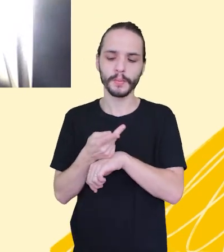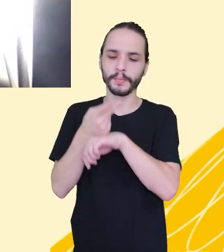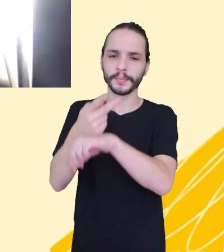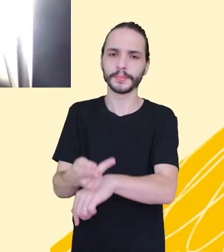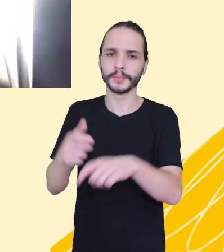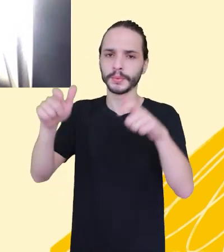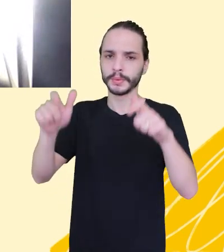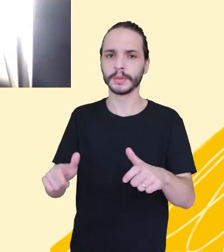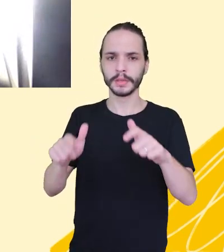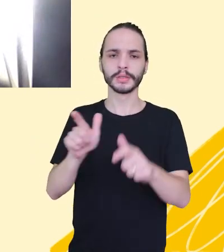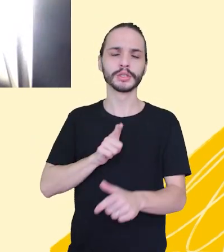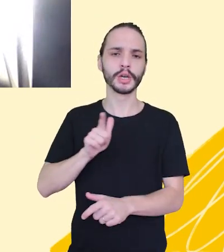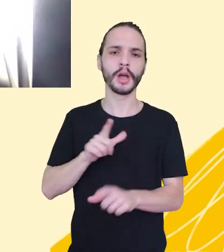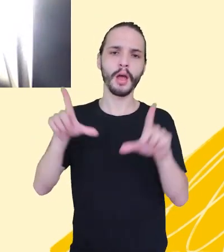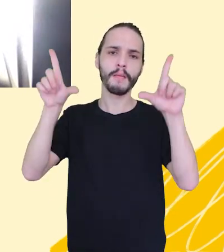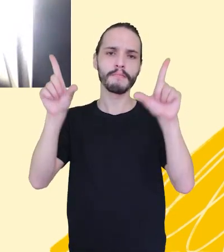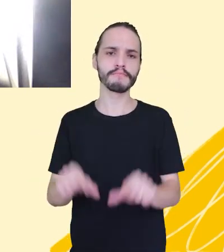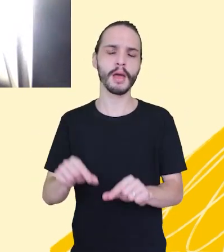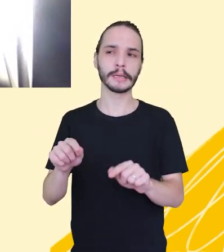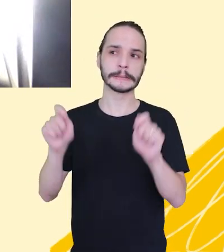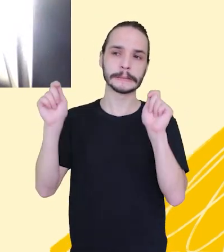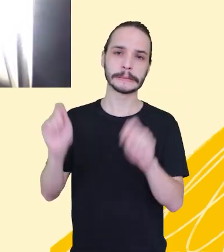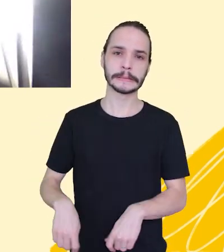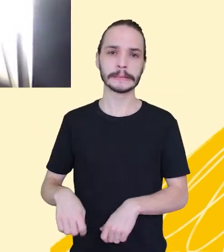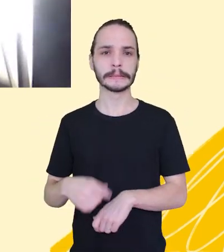I mean where we shot, it was almost the only possibility